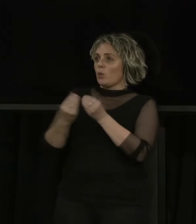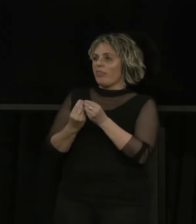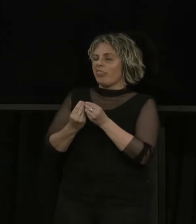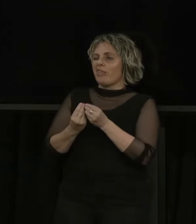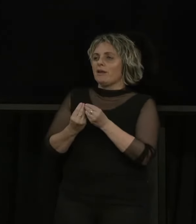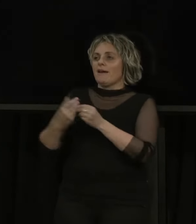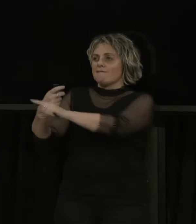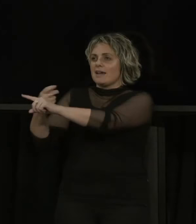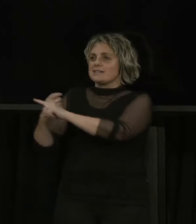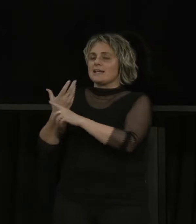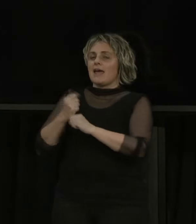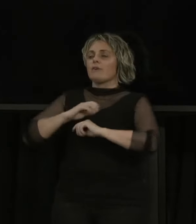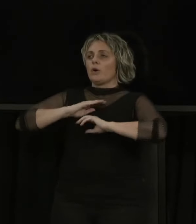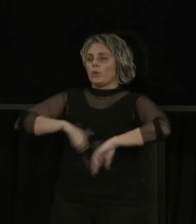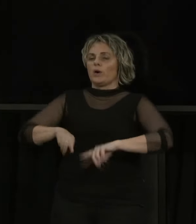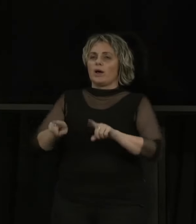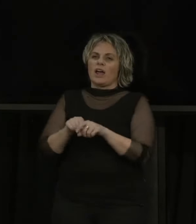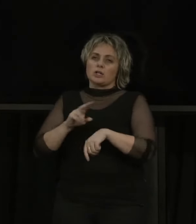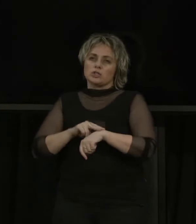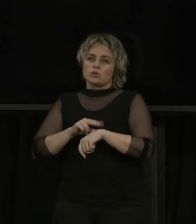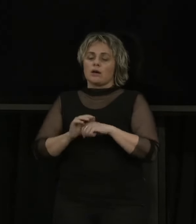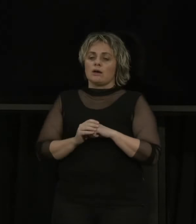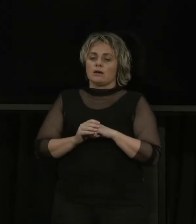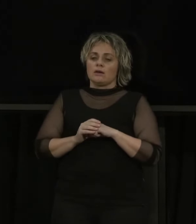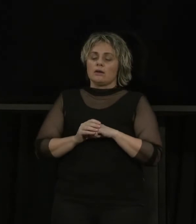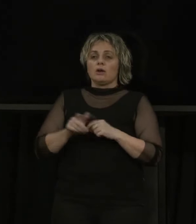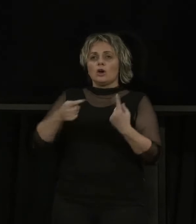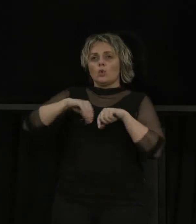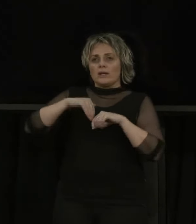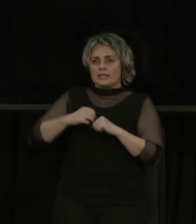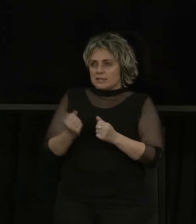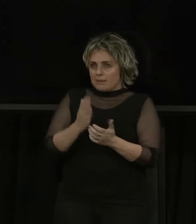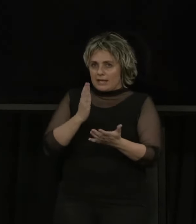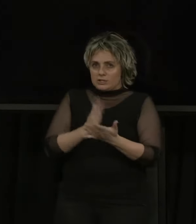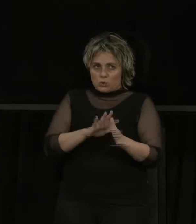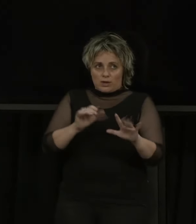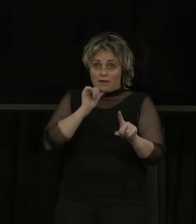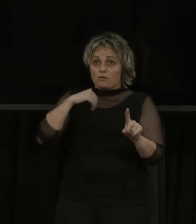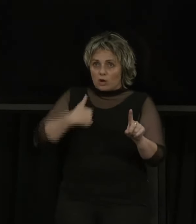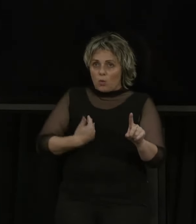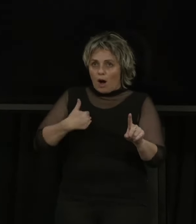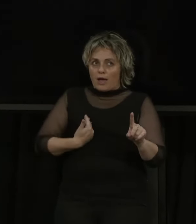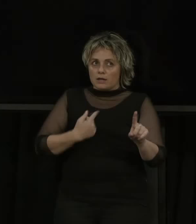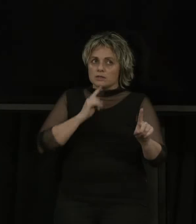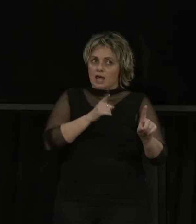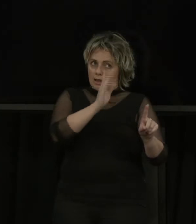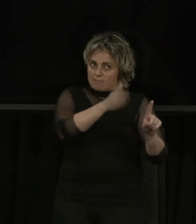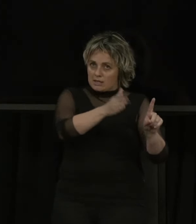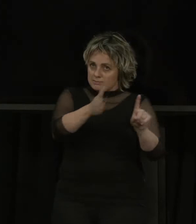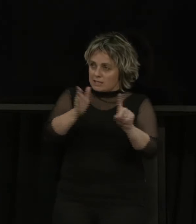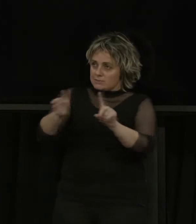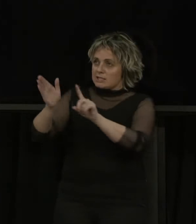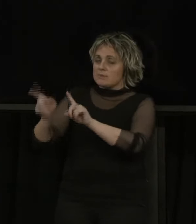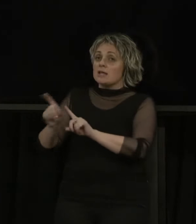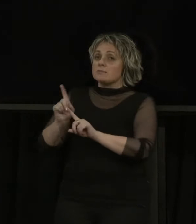Zealanders could expect someone working alongside them, for instance, to be vaccinated. For instance, a healthcare